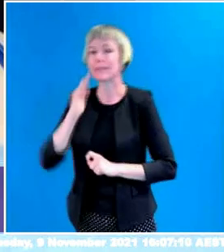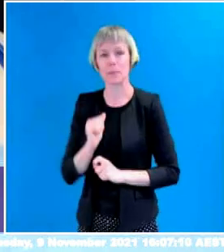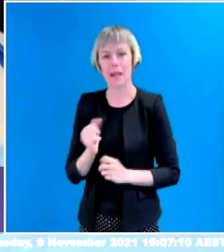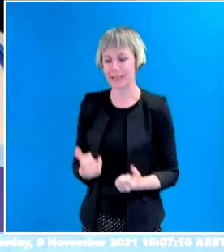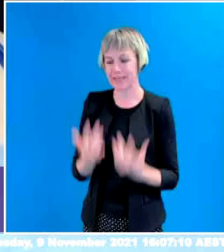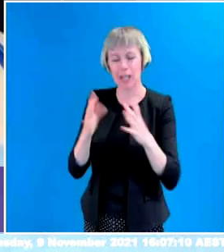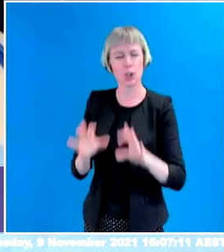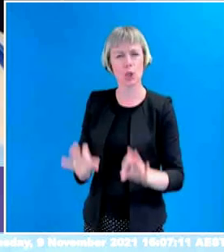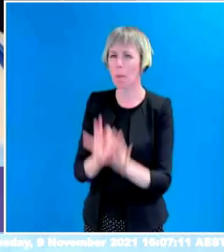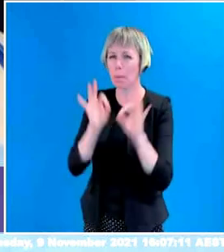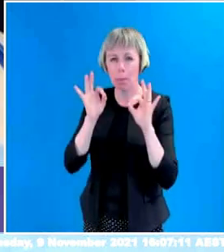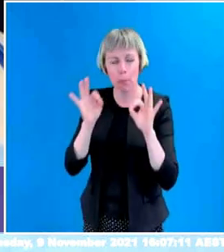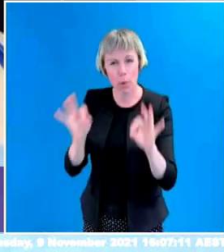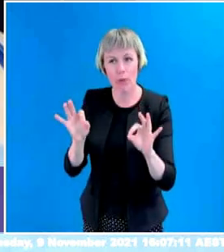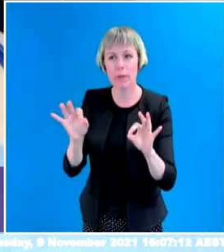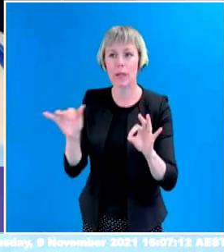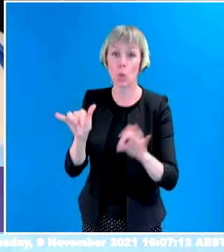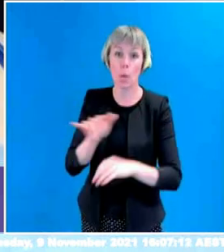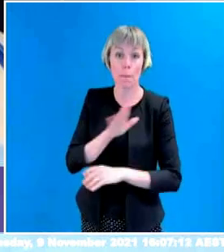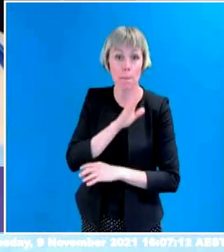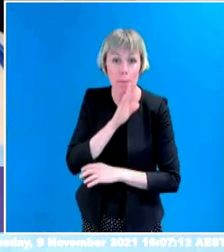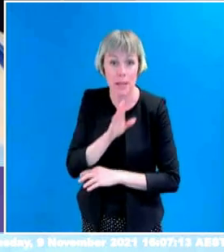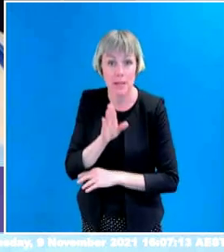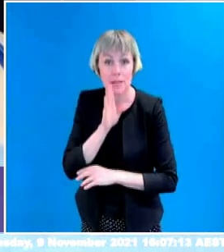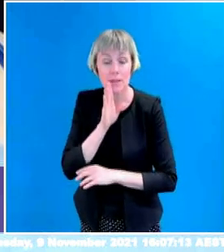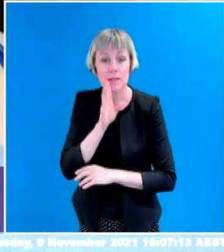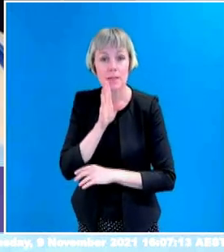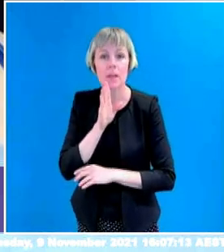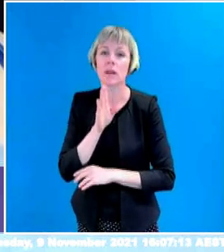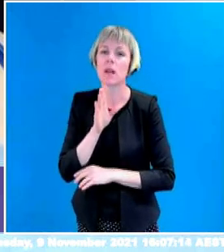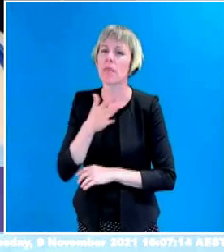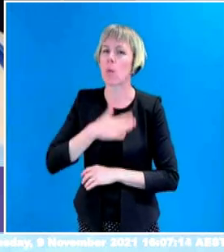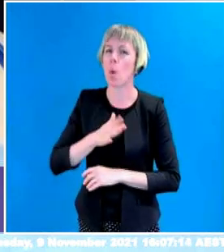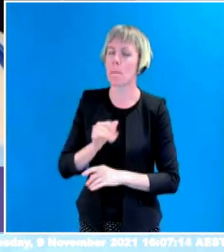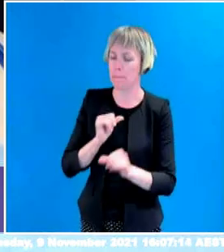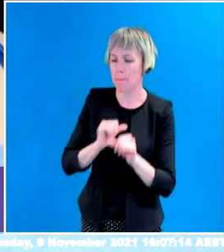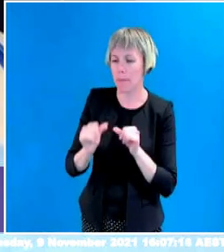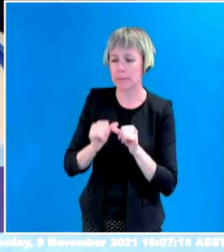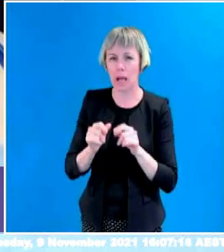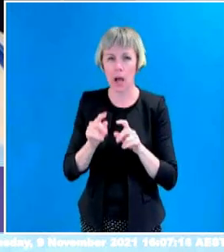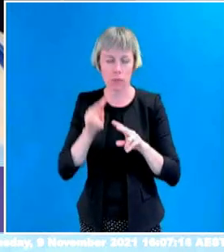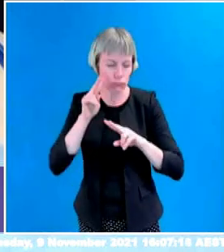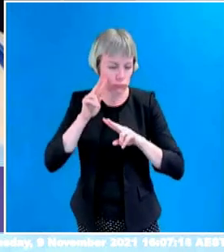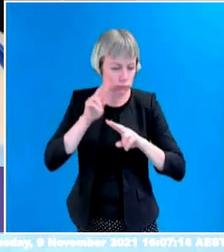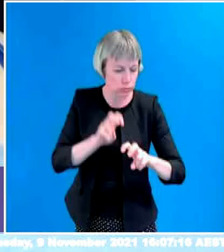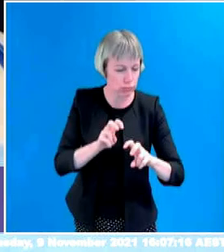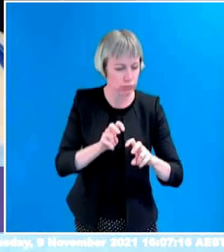currently collected, with a commitment to improve data collection over time.